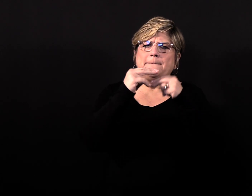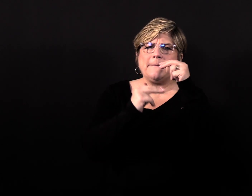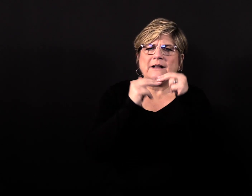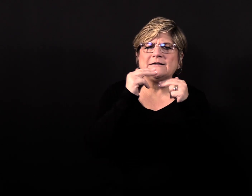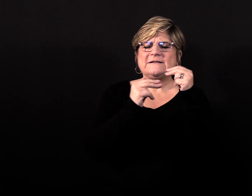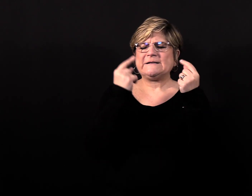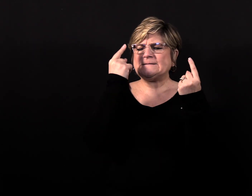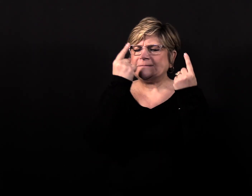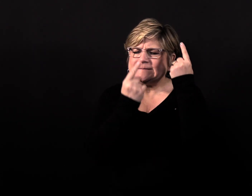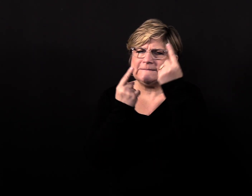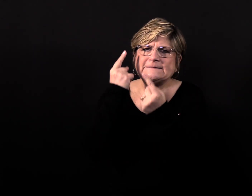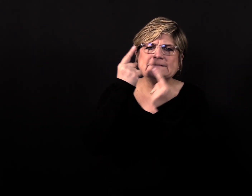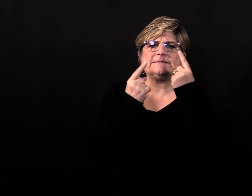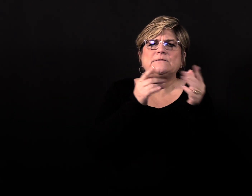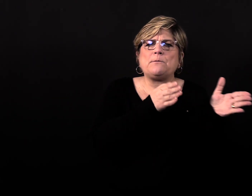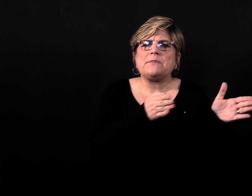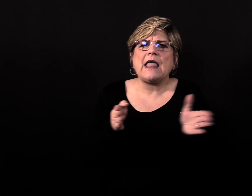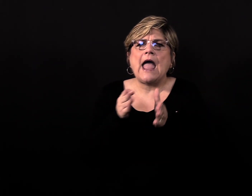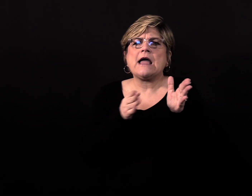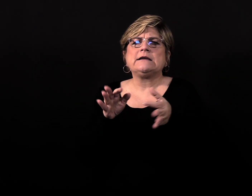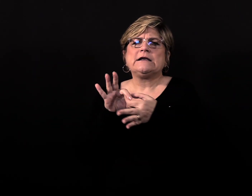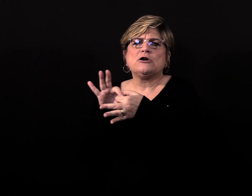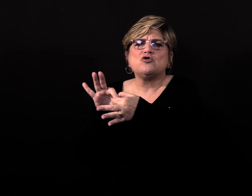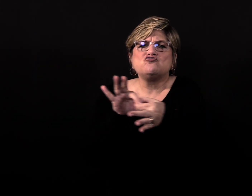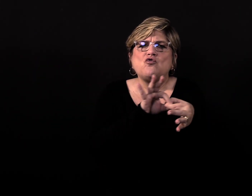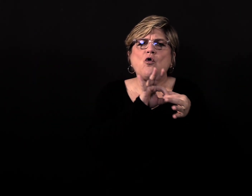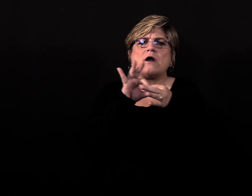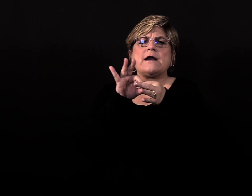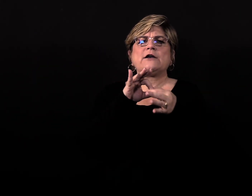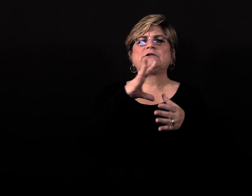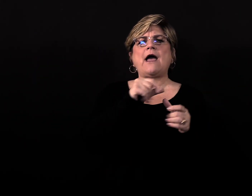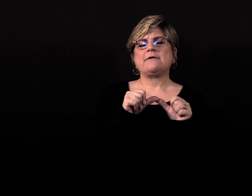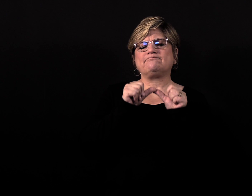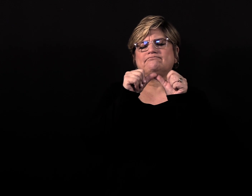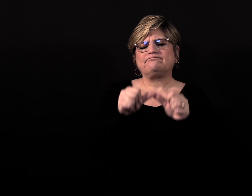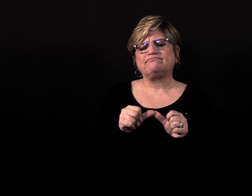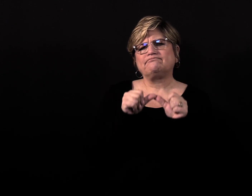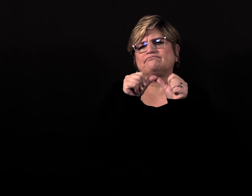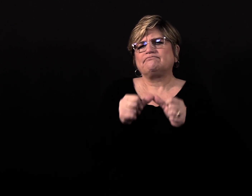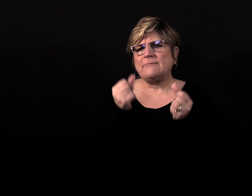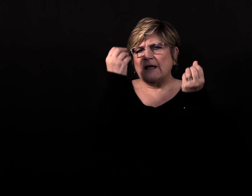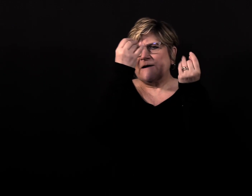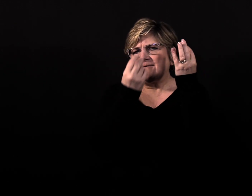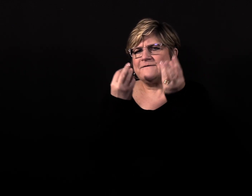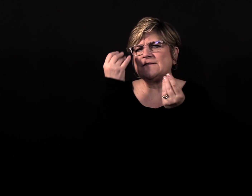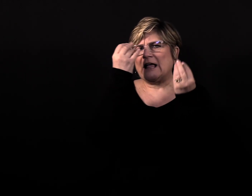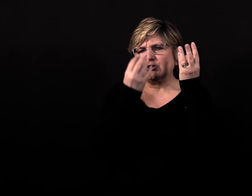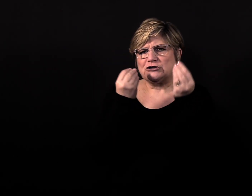thoughtful planning, coordination, and continuous reflection.